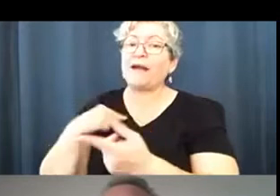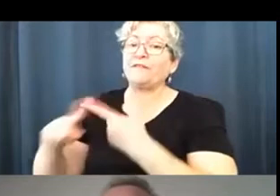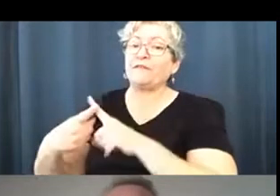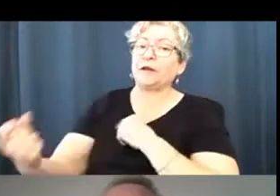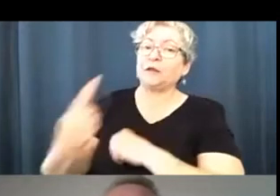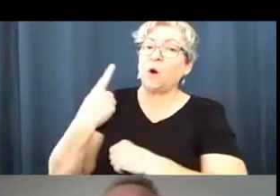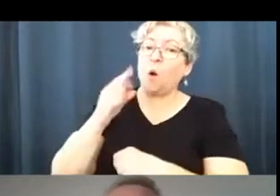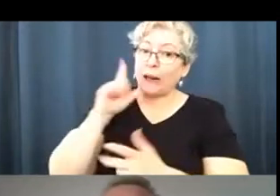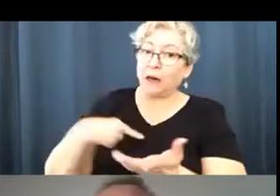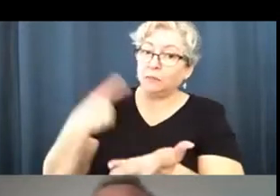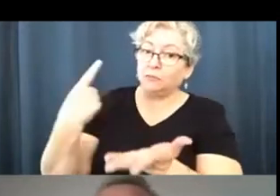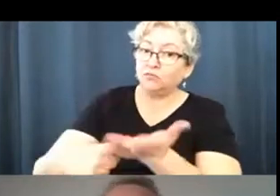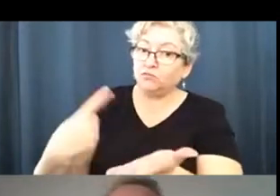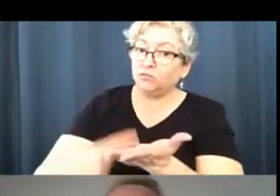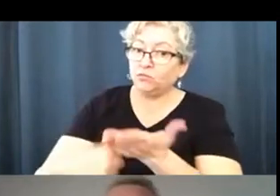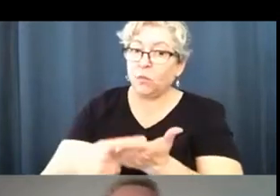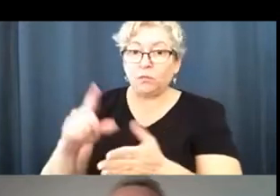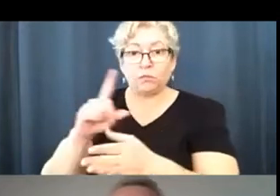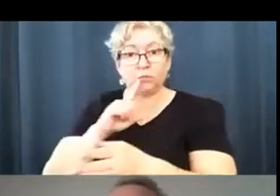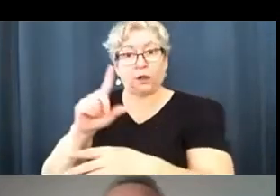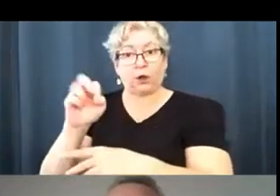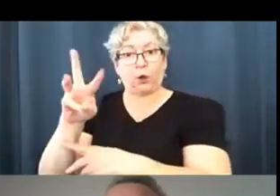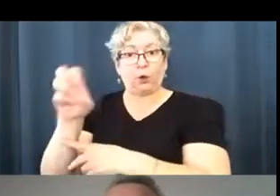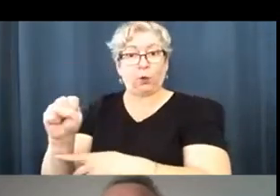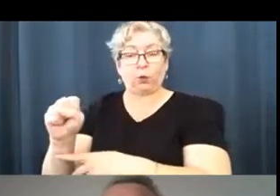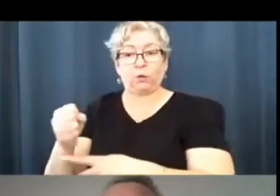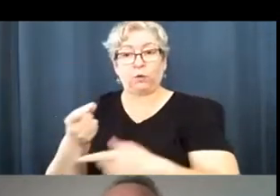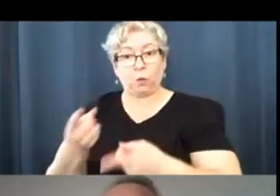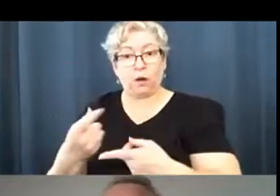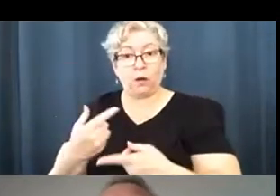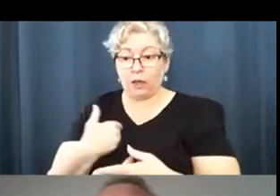at the water cooler at work. Again, can I even work, can I work, can I play,